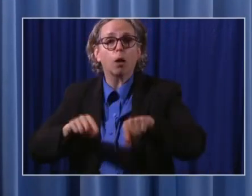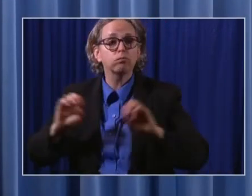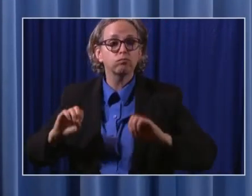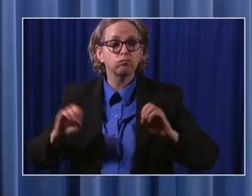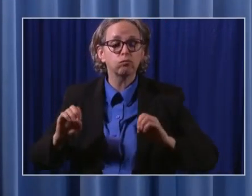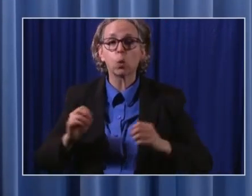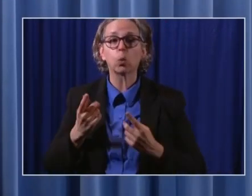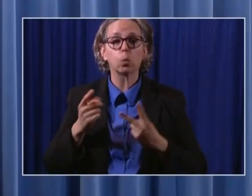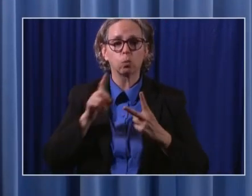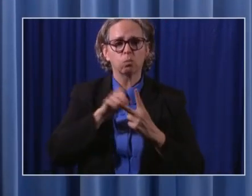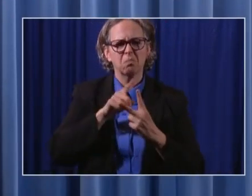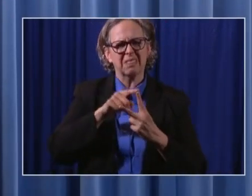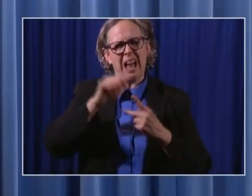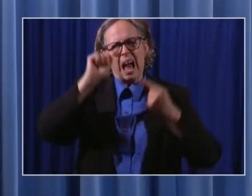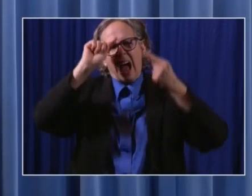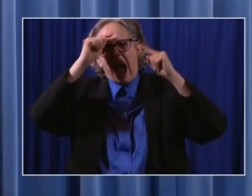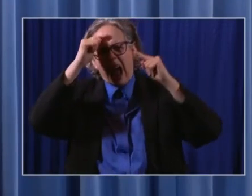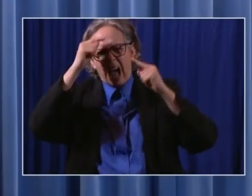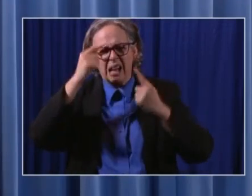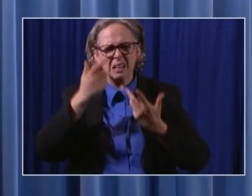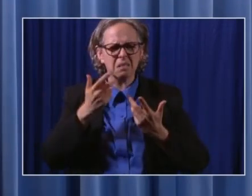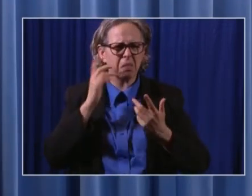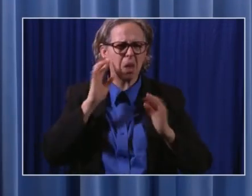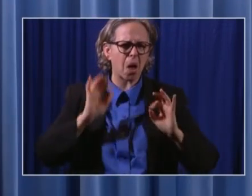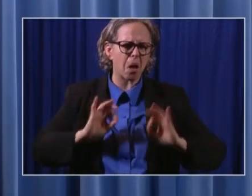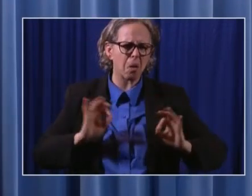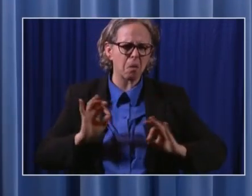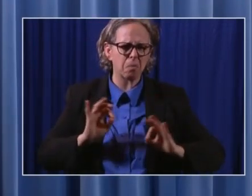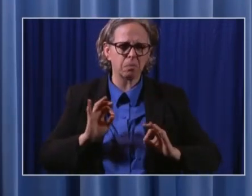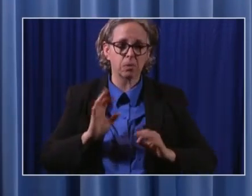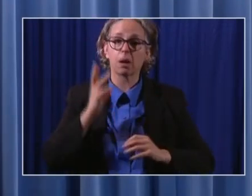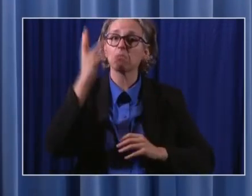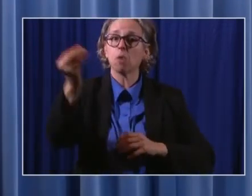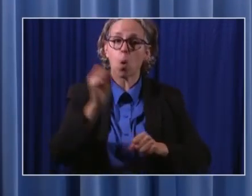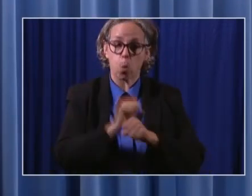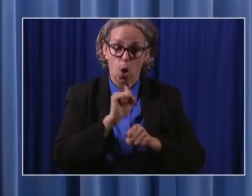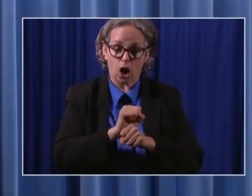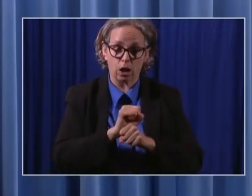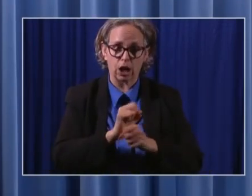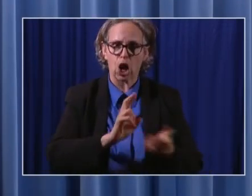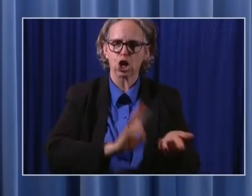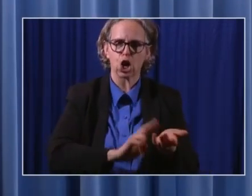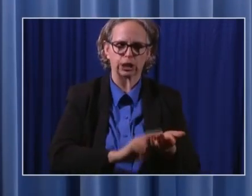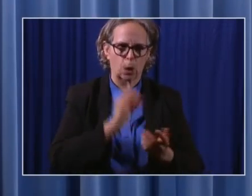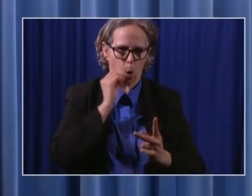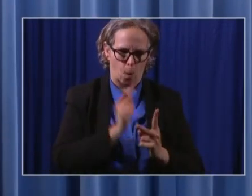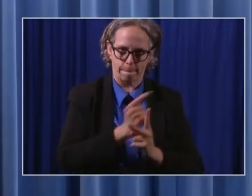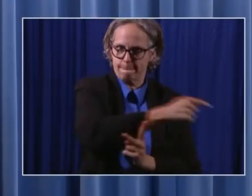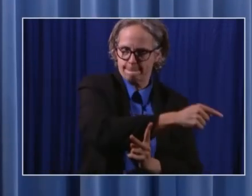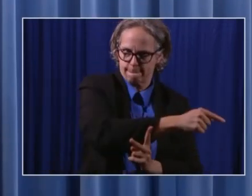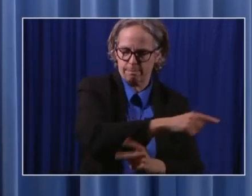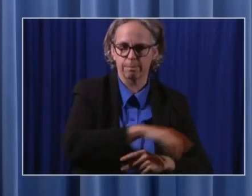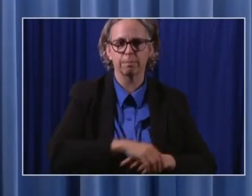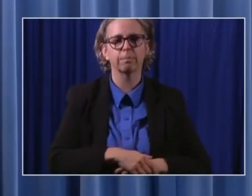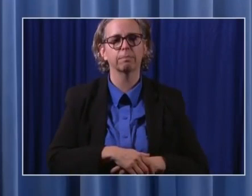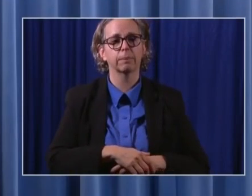THEY DID NOT ISOLATE WHEN THEY CAME BACK BECAUSE THERE WERE NO ORDER IS REQUIRING THEM TO DO SO AND THEY DID NOT VOLUNTARY DO THAT. ONE OF THE WOMEN HAD A HEADACHE